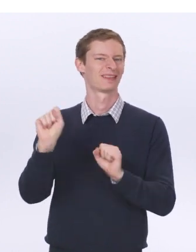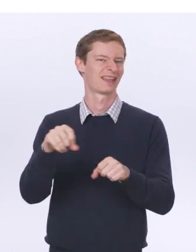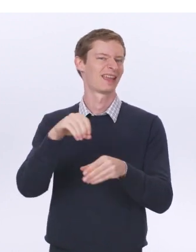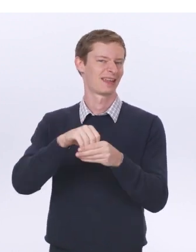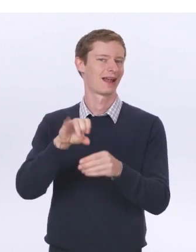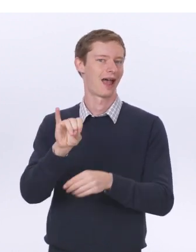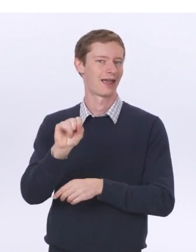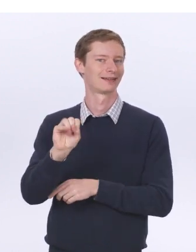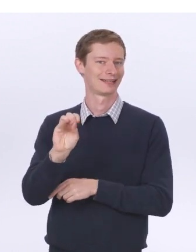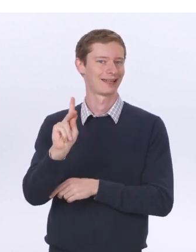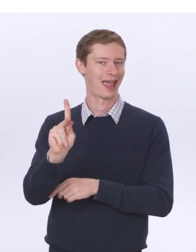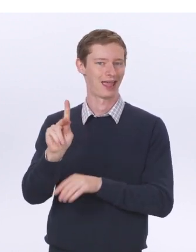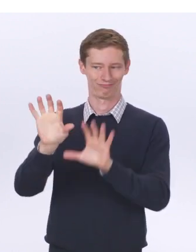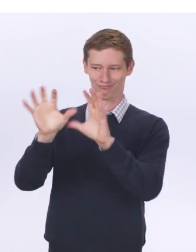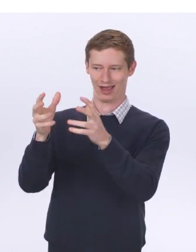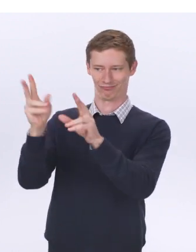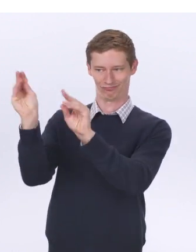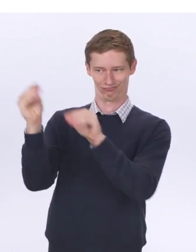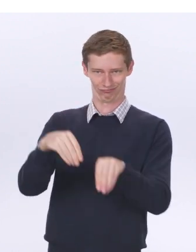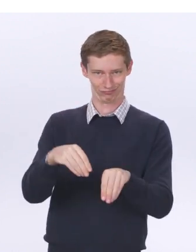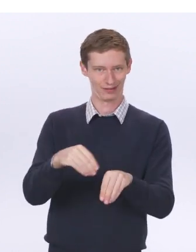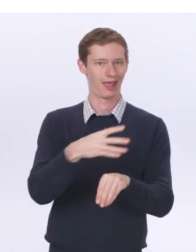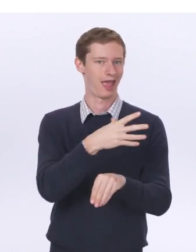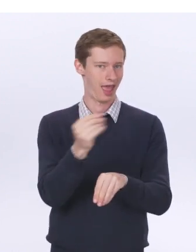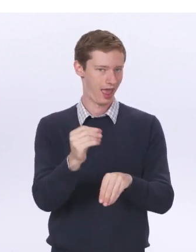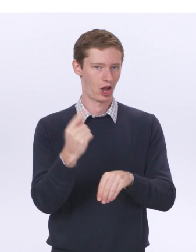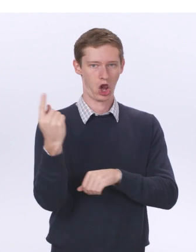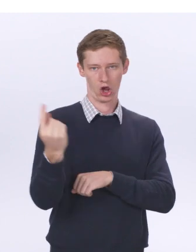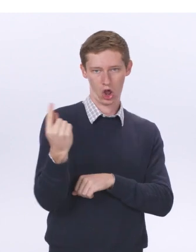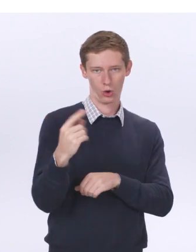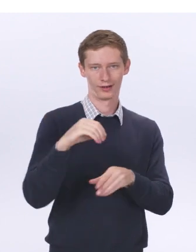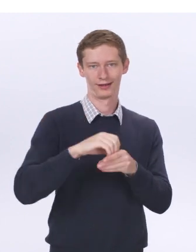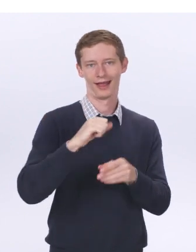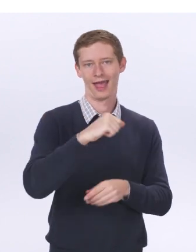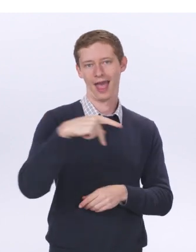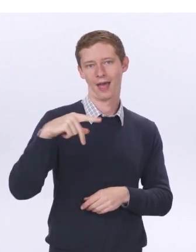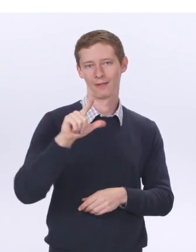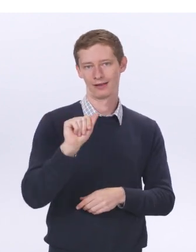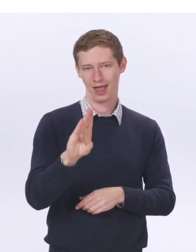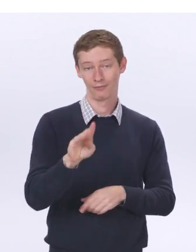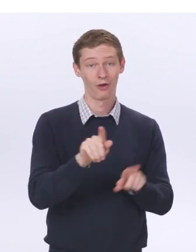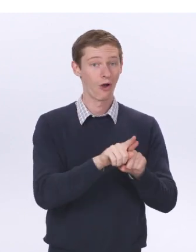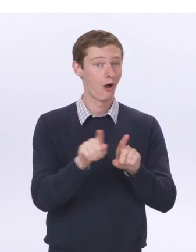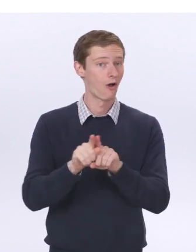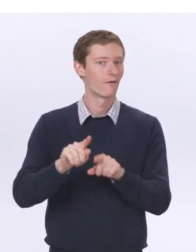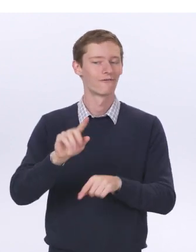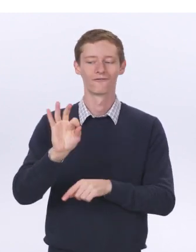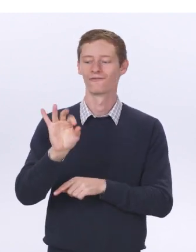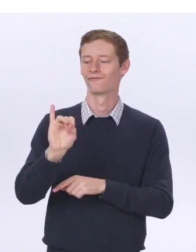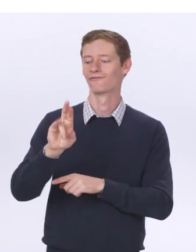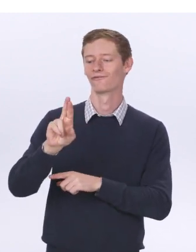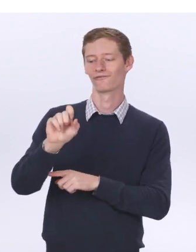as well as the latest version of First Hand, which includes a full gameplay module focused around our locomotion solution.